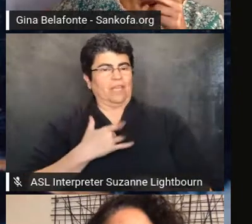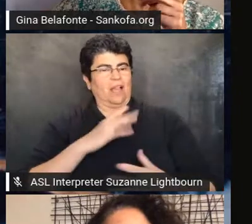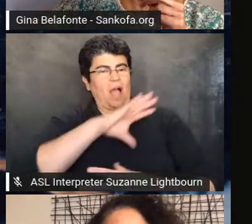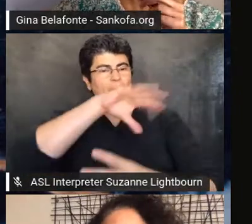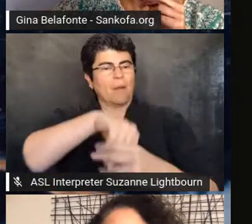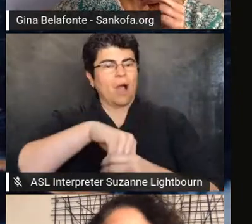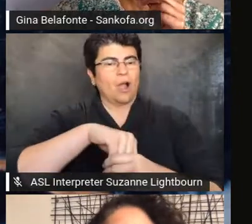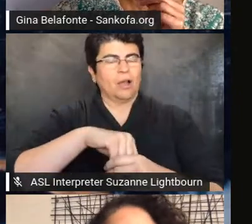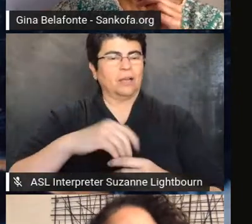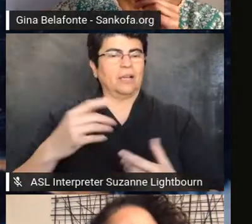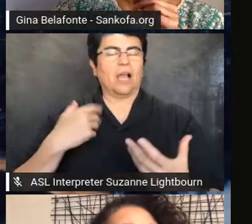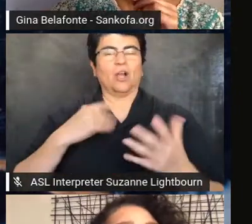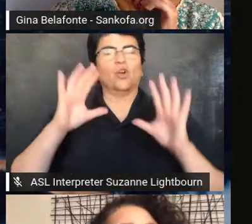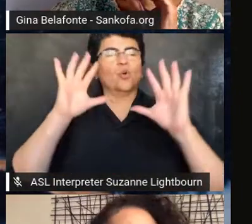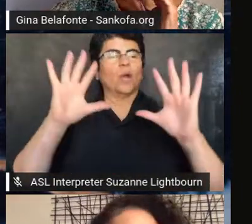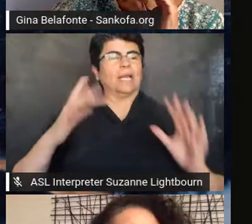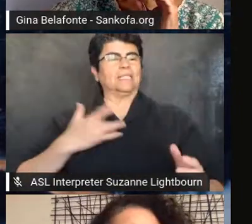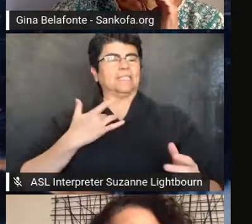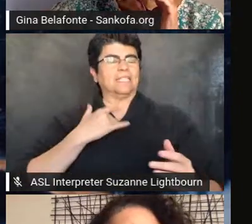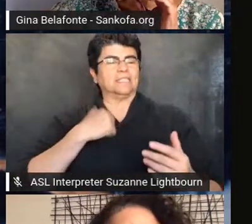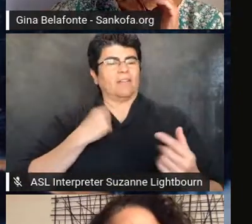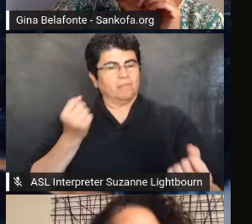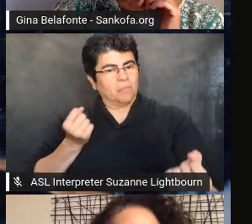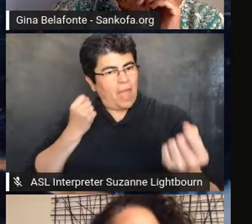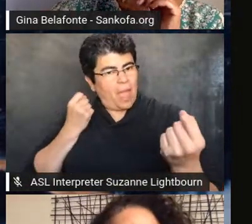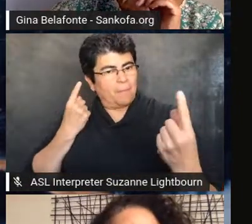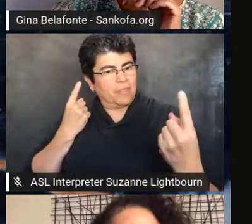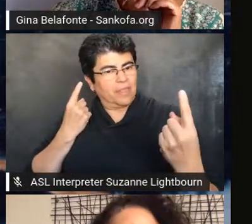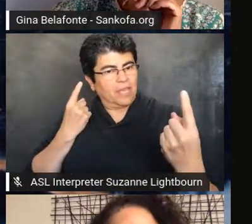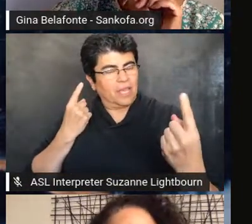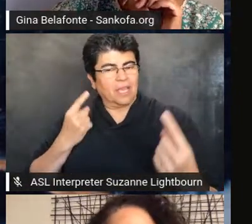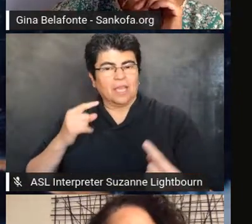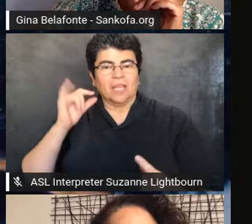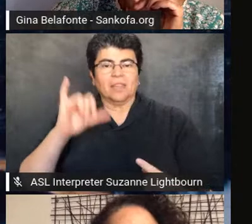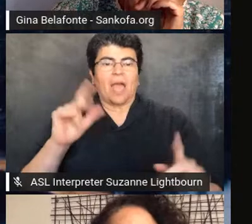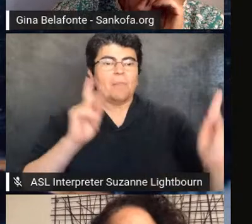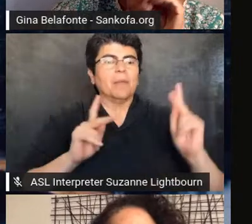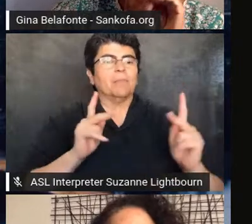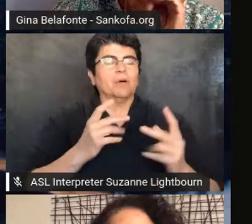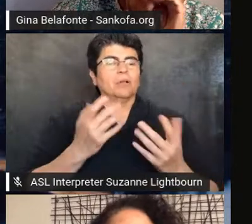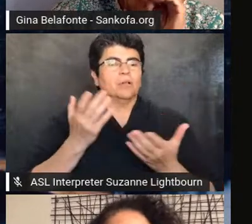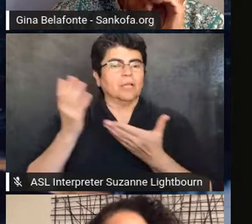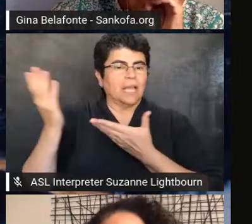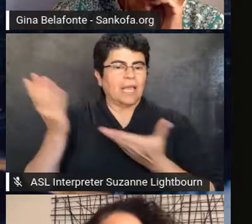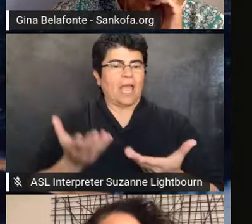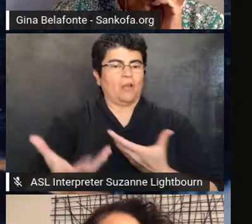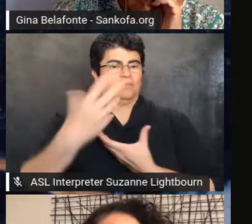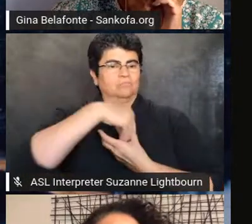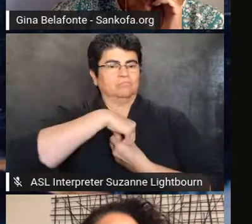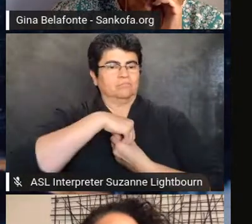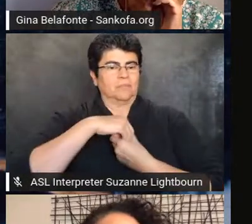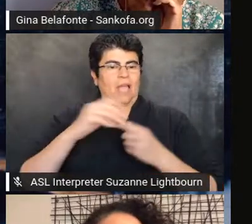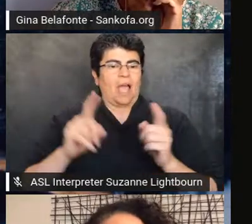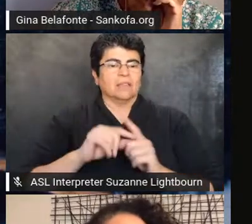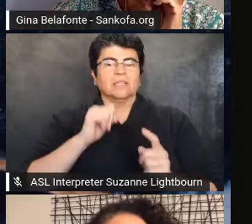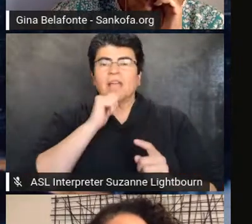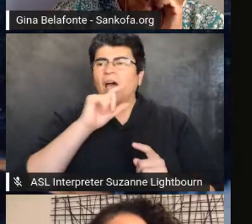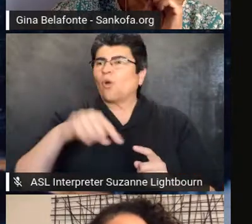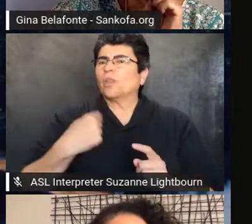that there's a greater sense of empathy that people carry as they not only go to classes,